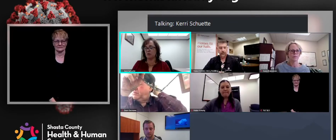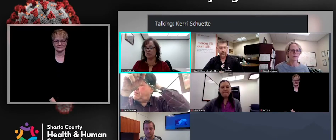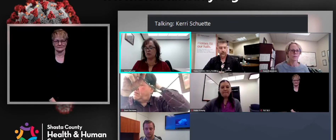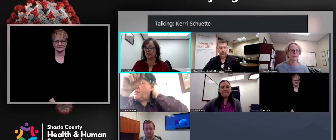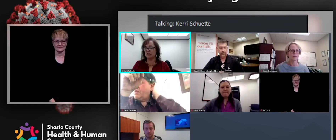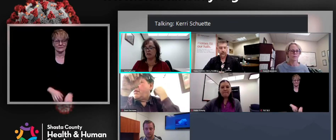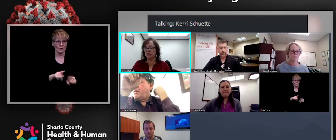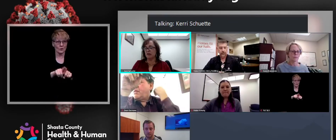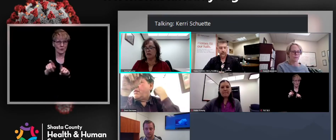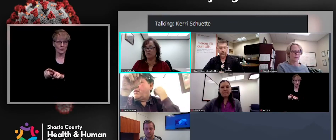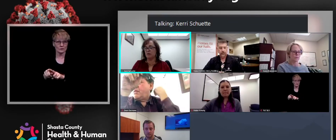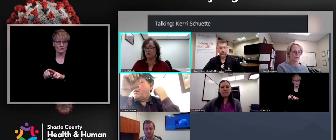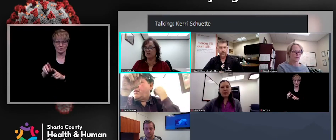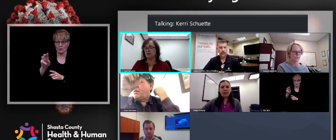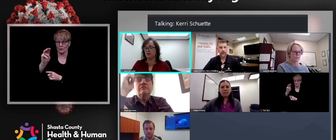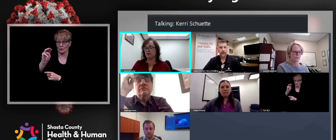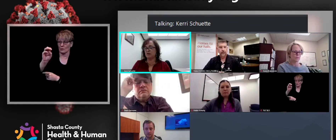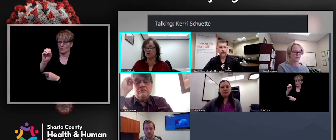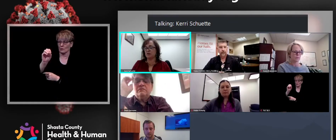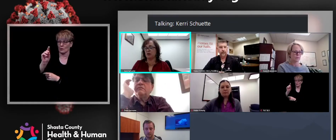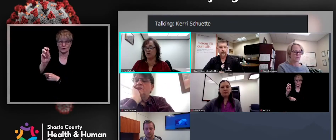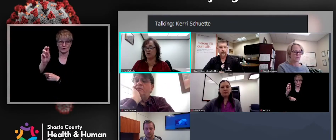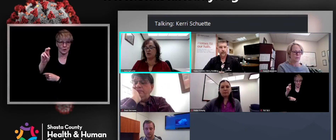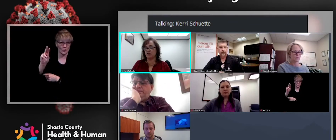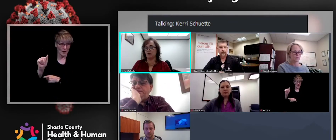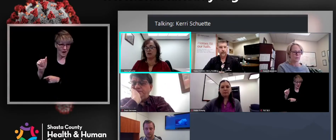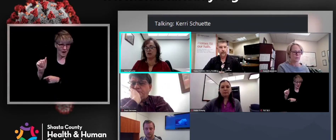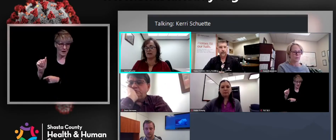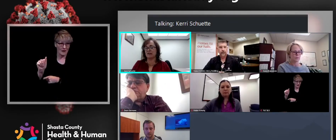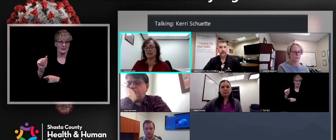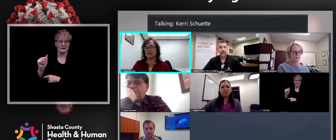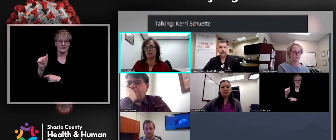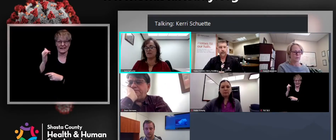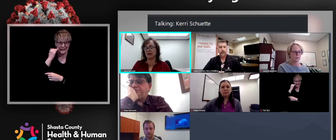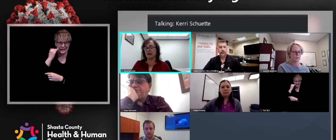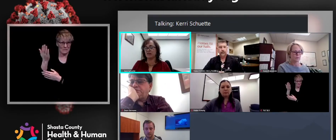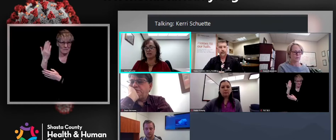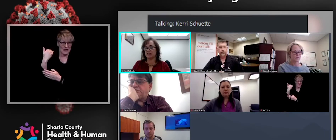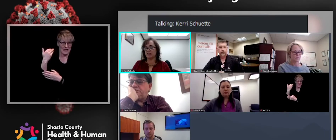Moderna. If you received your first dose on or before January 26th and have not had your second